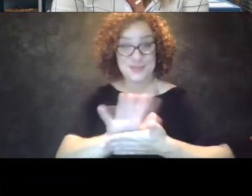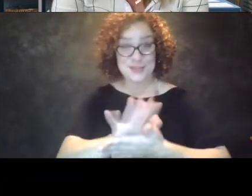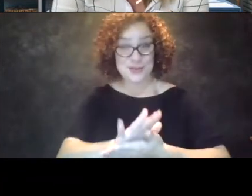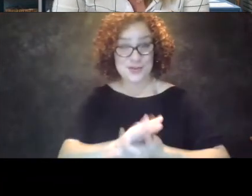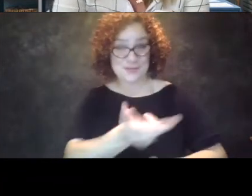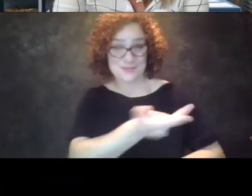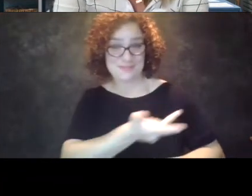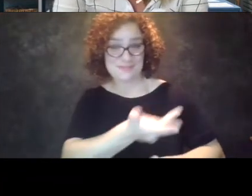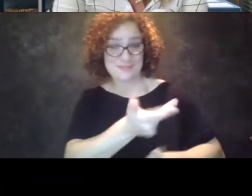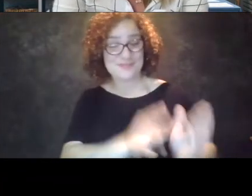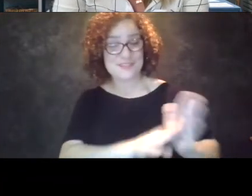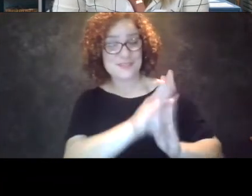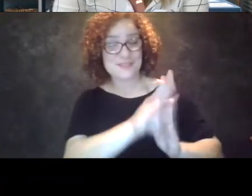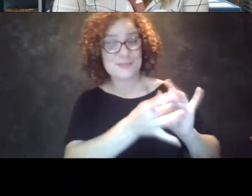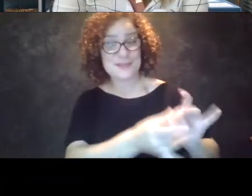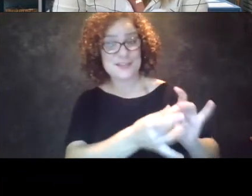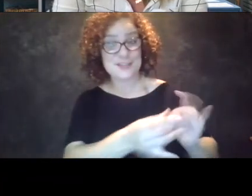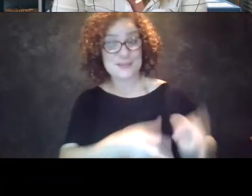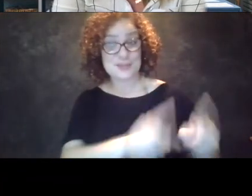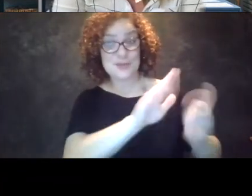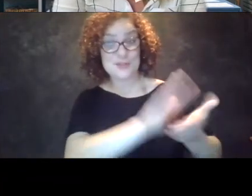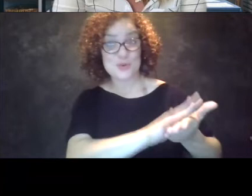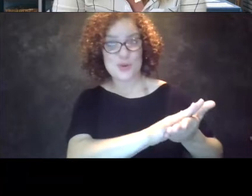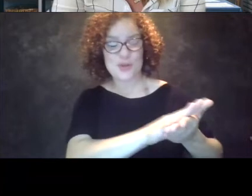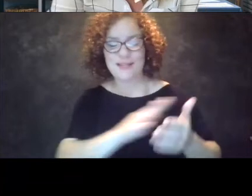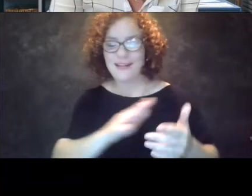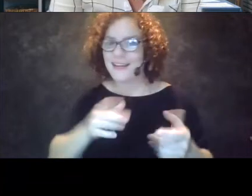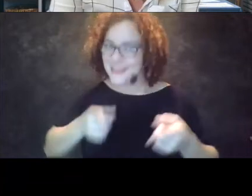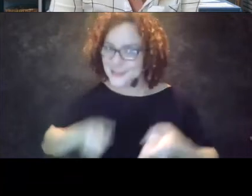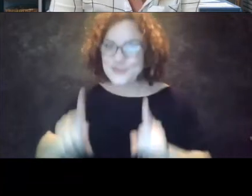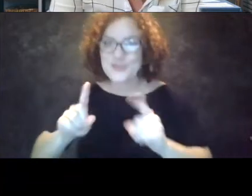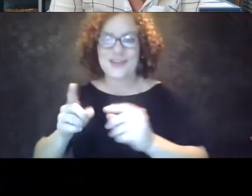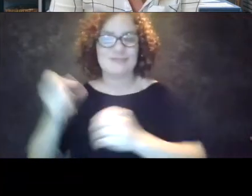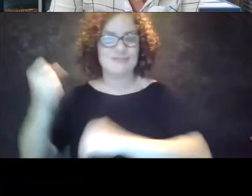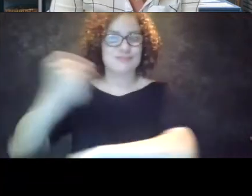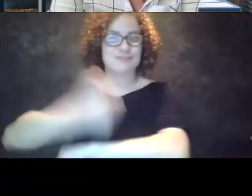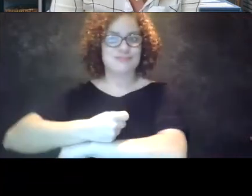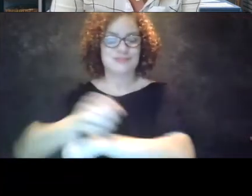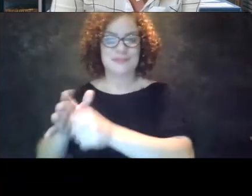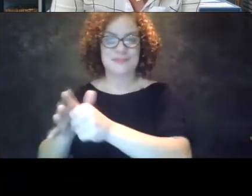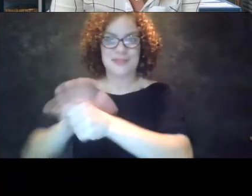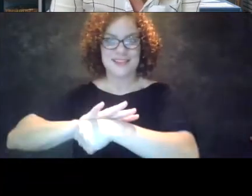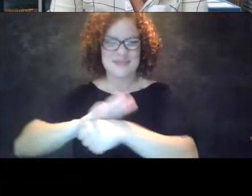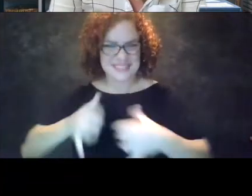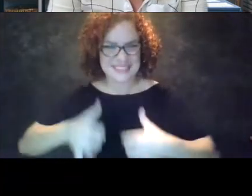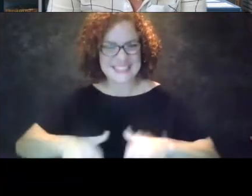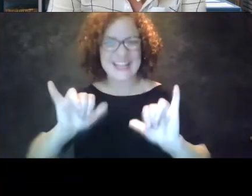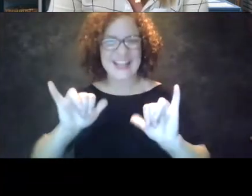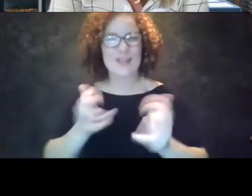school continue to keep it during the pandemic lockdown. And I know that was, it was very